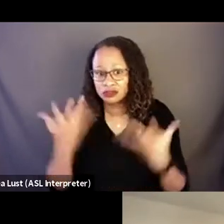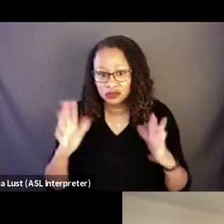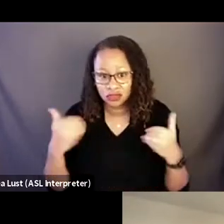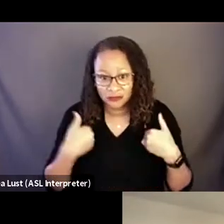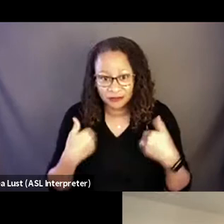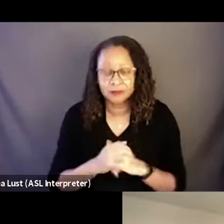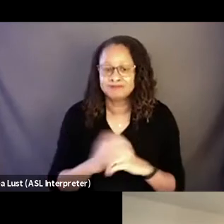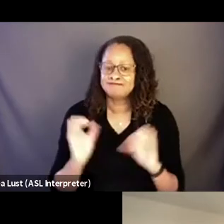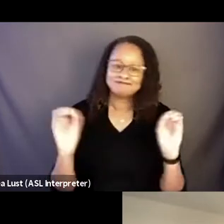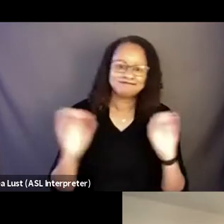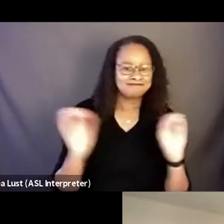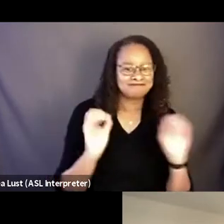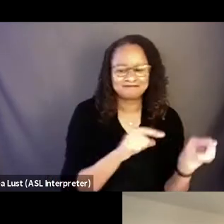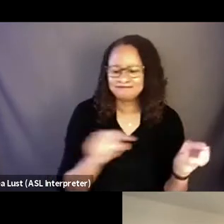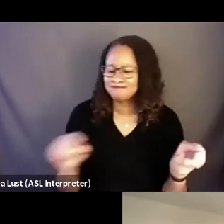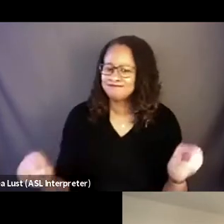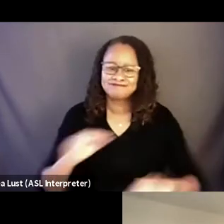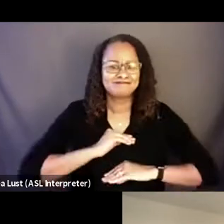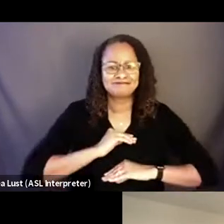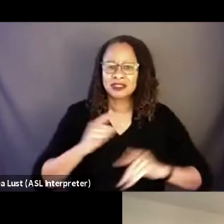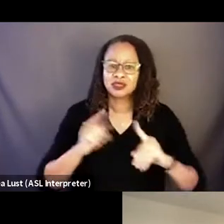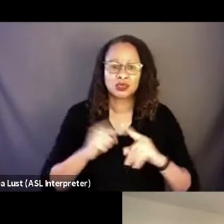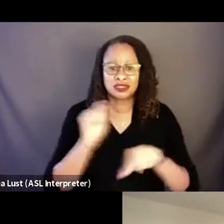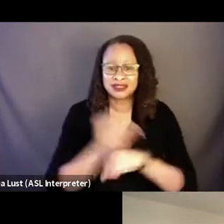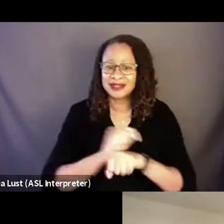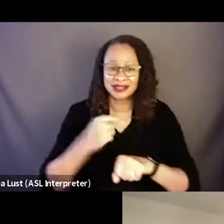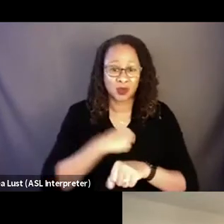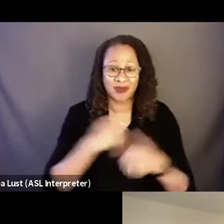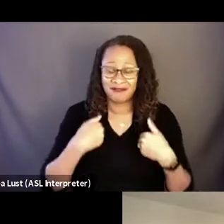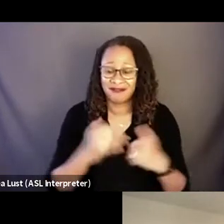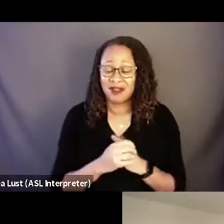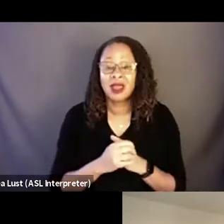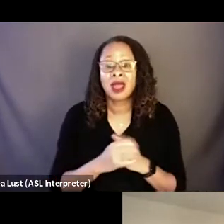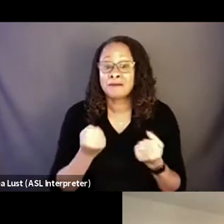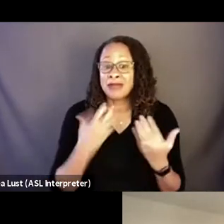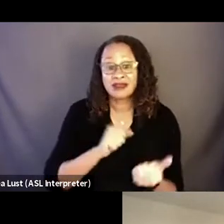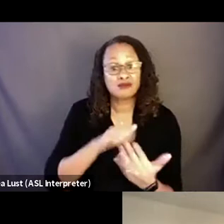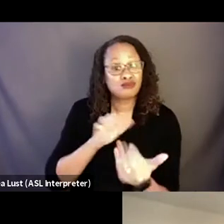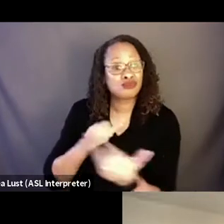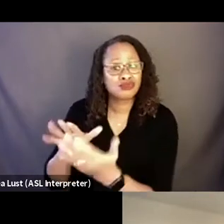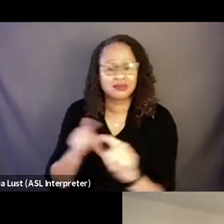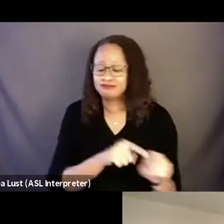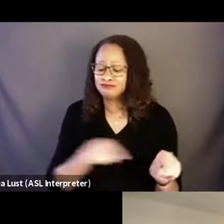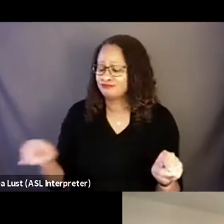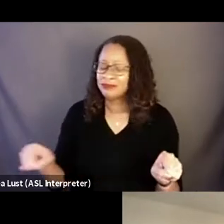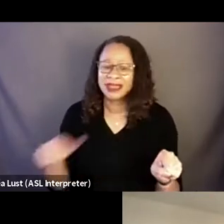None of which seemed adequate to the task that we had. Many of the approaches didn't even disguise the people,